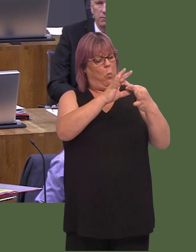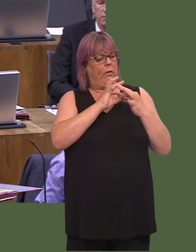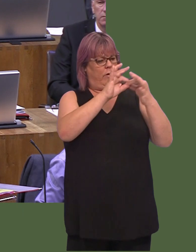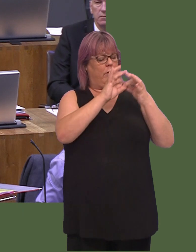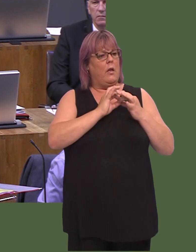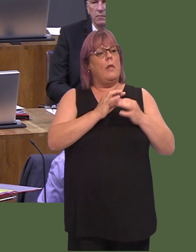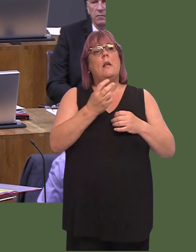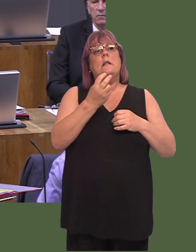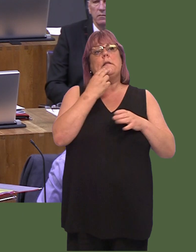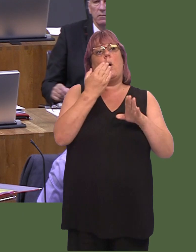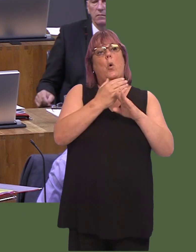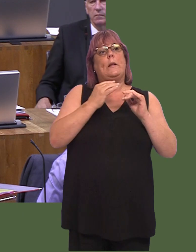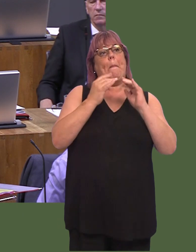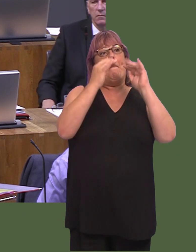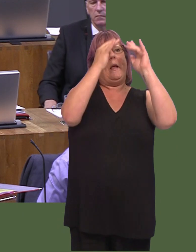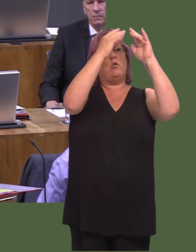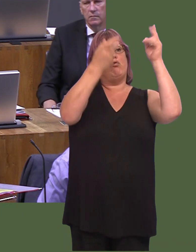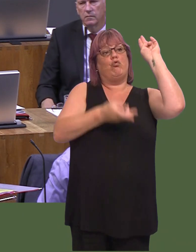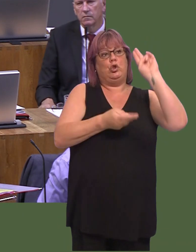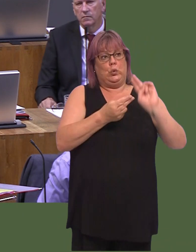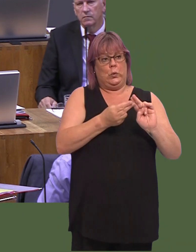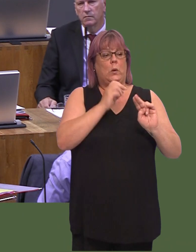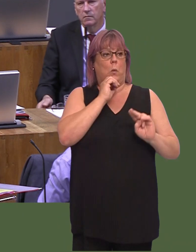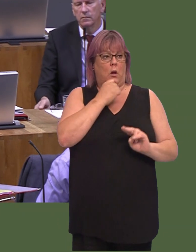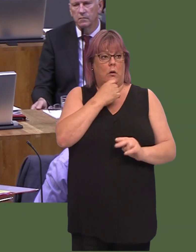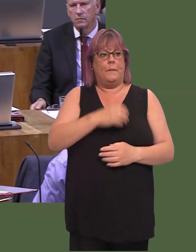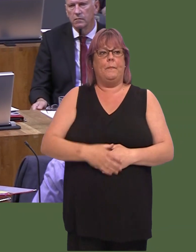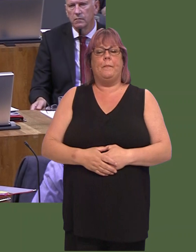over the yearsóso that the steelworks reduces its emissions, which it has done as the Member